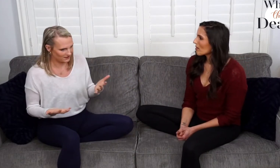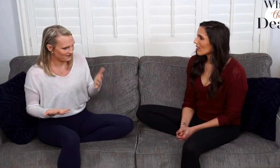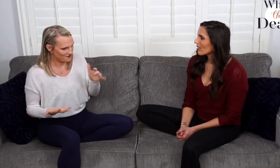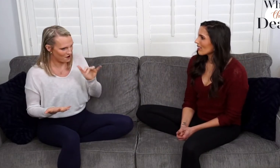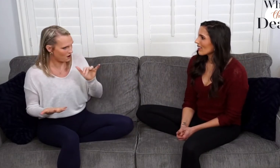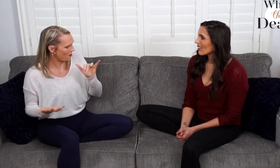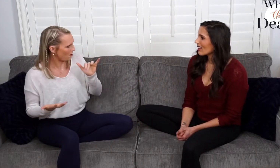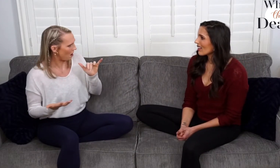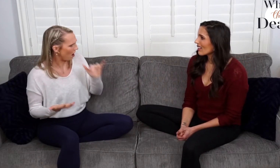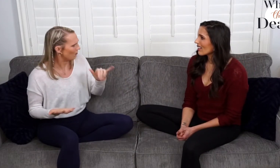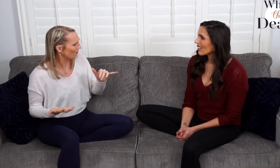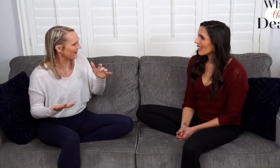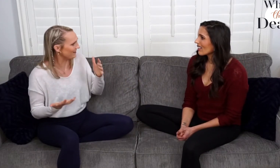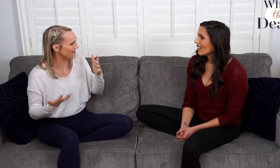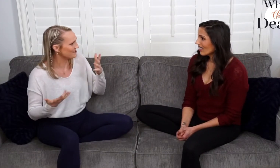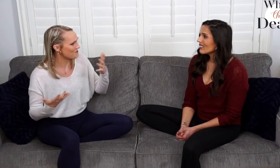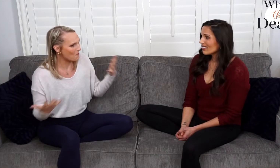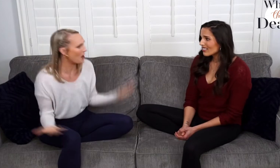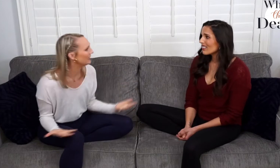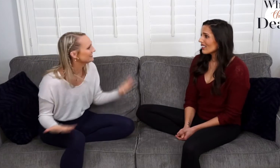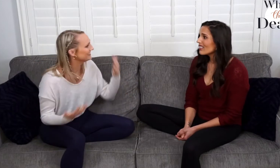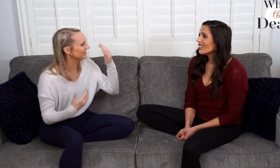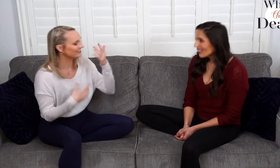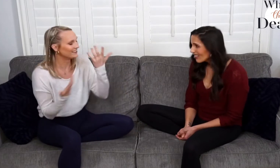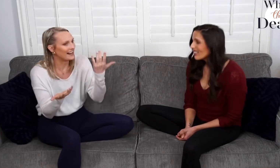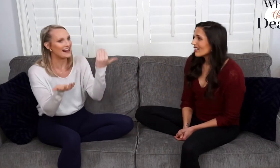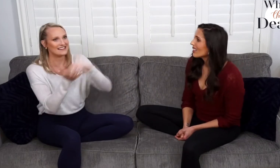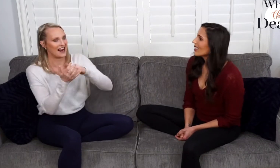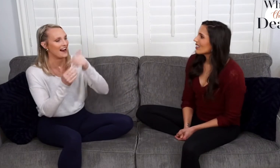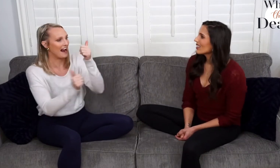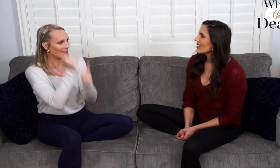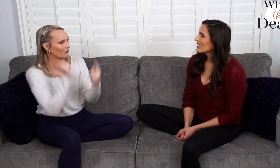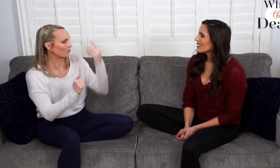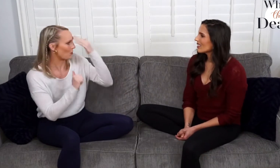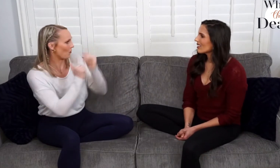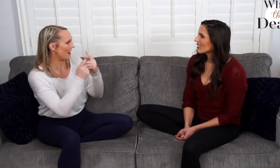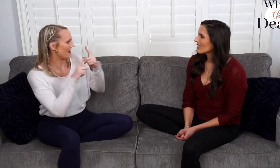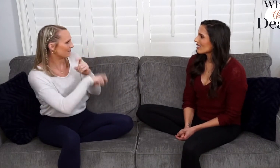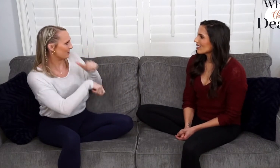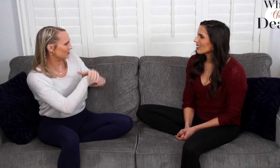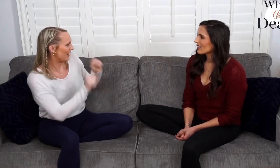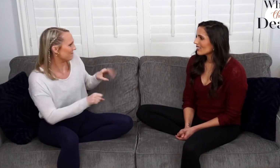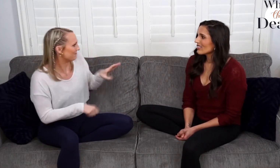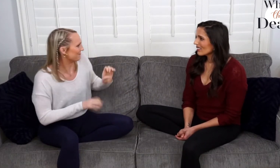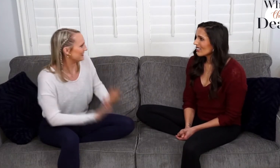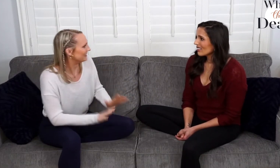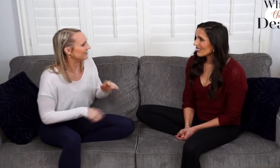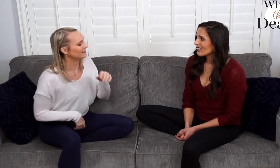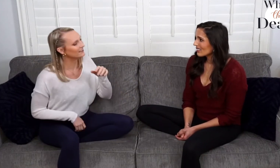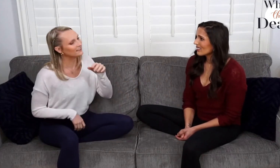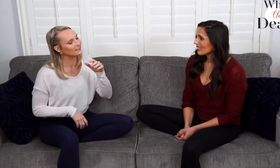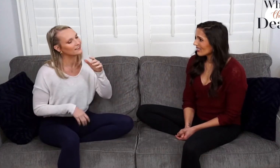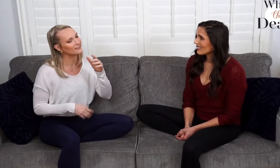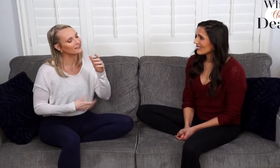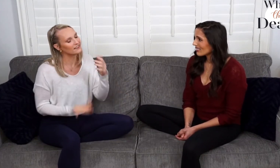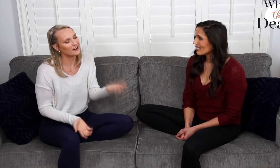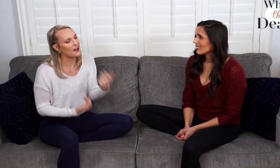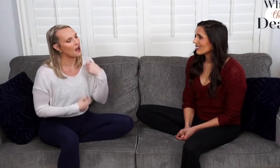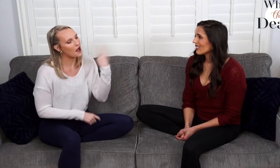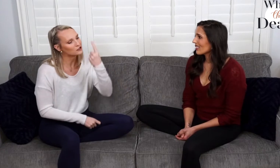I'm like, “Okay... um what?!” Again everyone knows how complicated English can be and so I just always